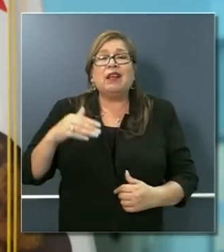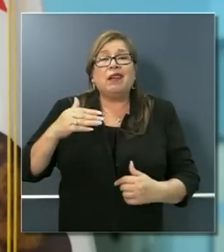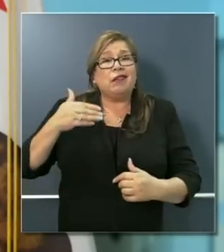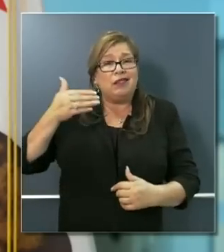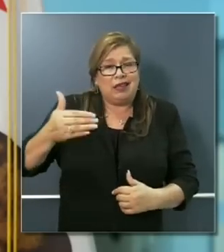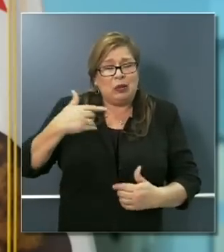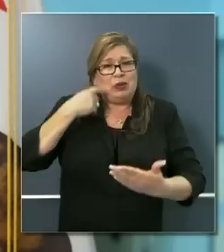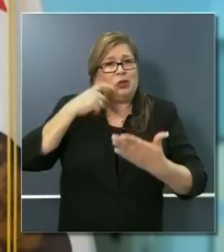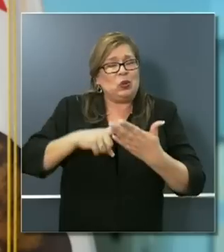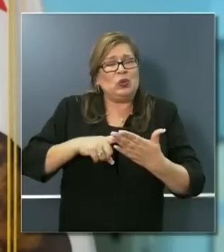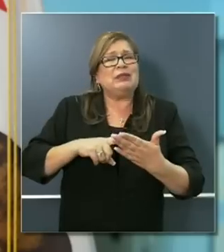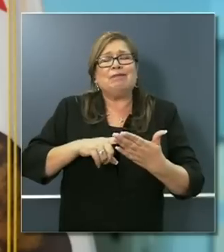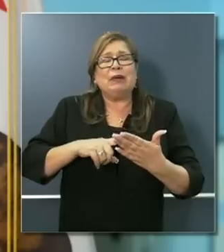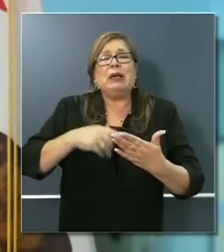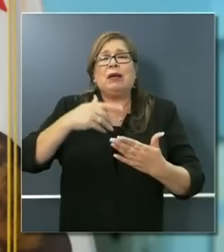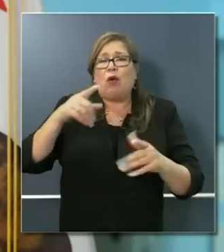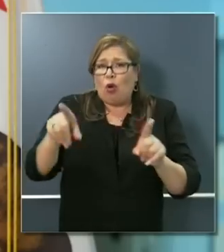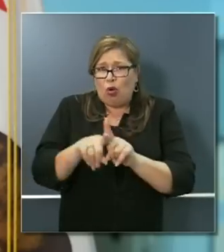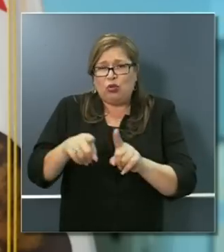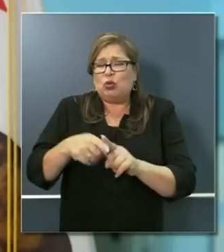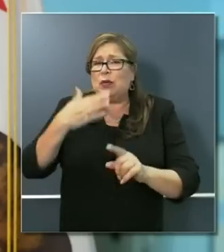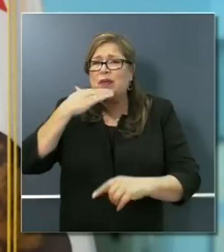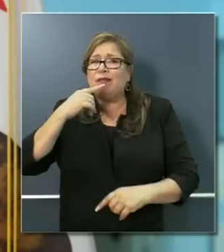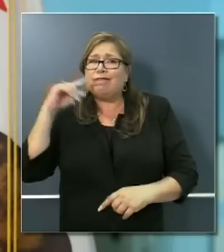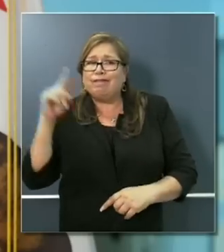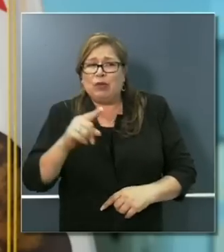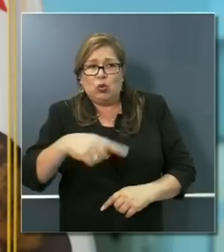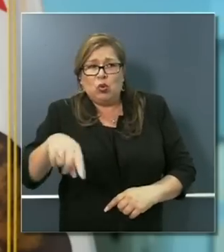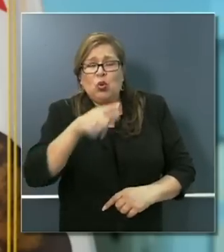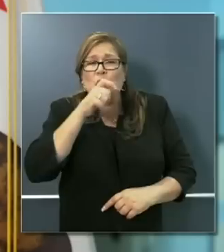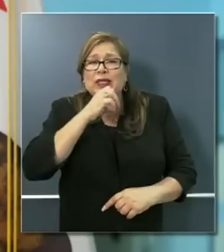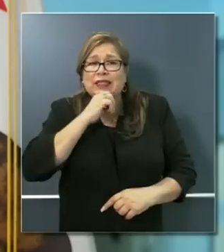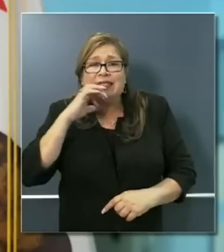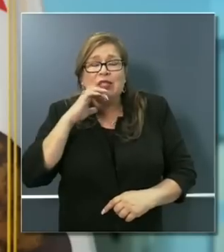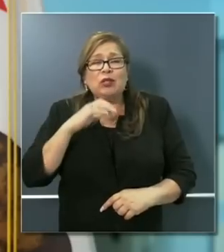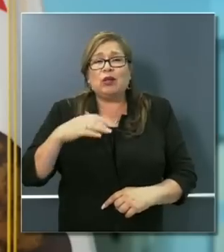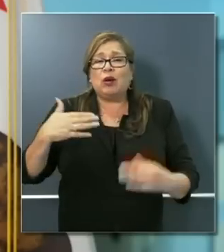BEGAN ISSUING GUIDANCE, FIRST AROUND LIMITING THE NUMBER OF PEOPLE AT MASS GATHERINGS AND